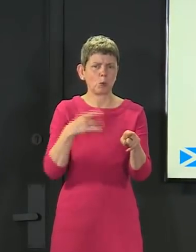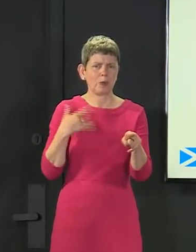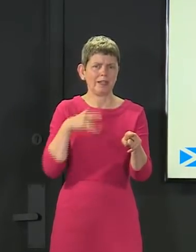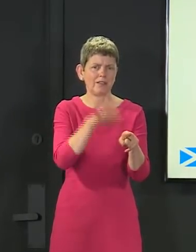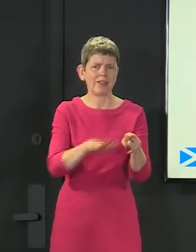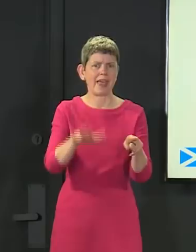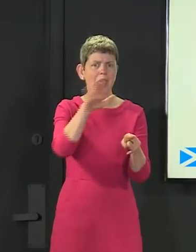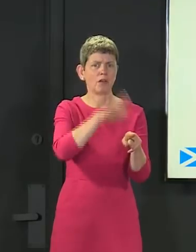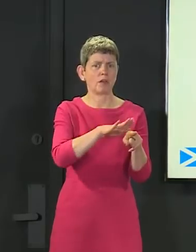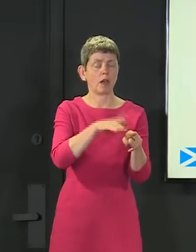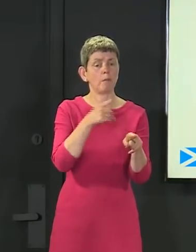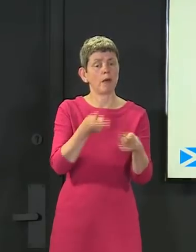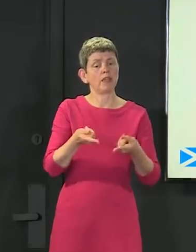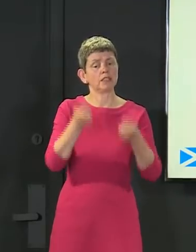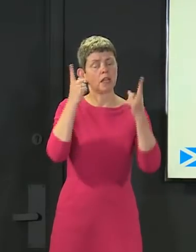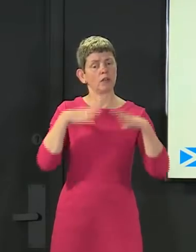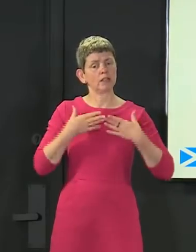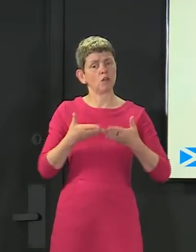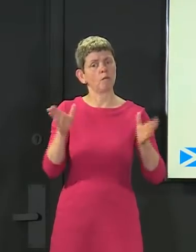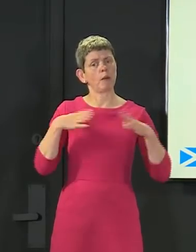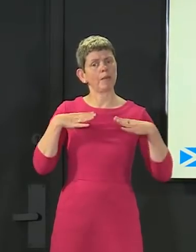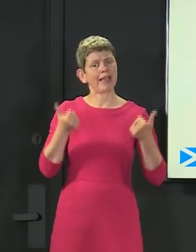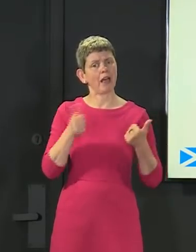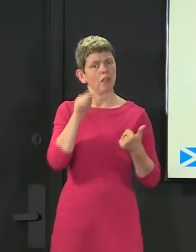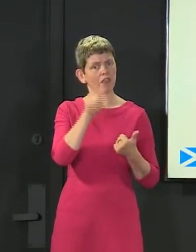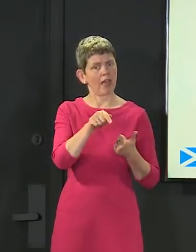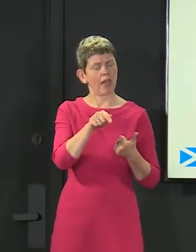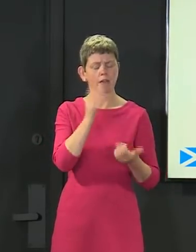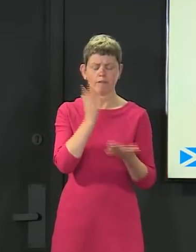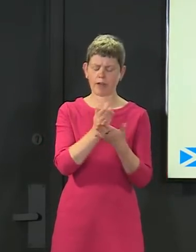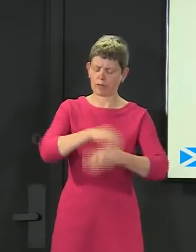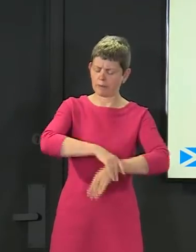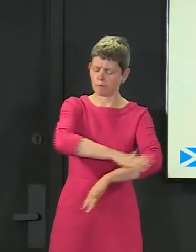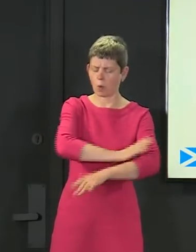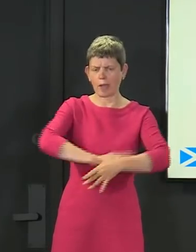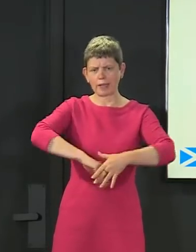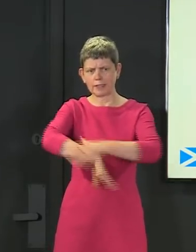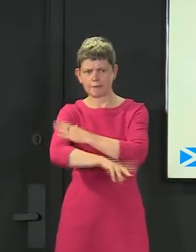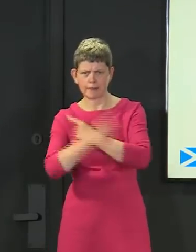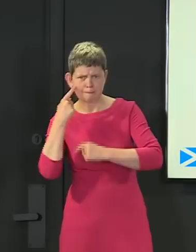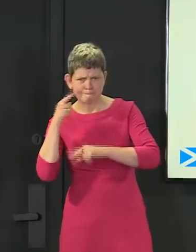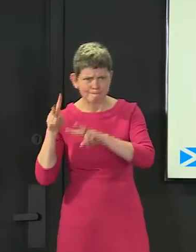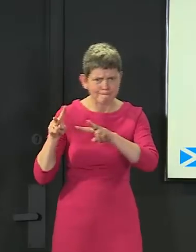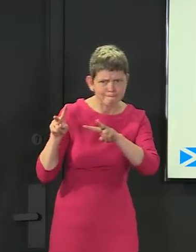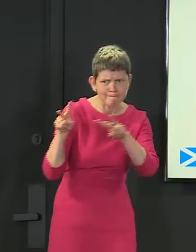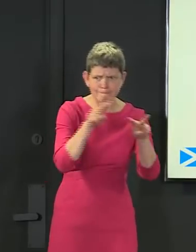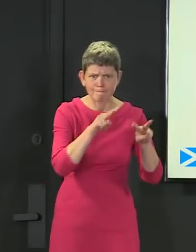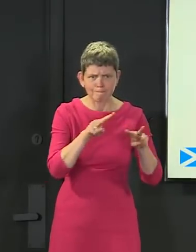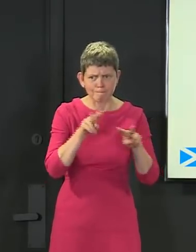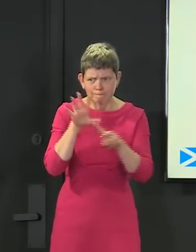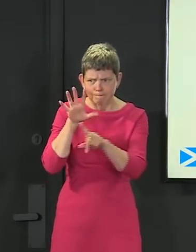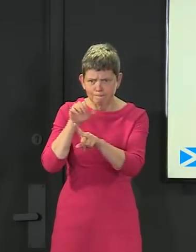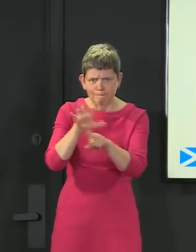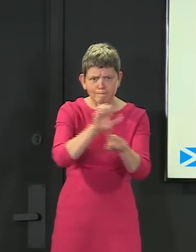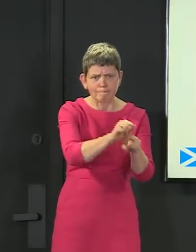very um proactive in the way that he is looking for cases in the asymptomatic testing program